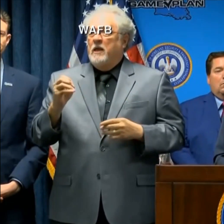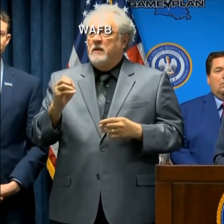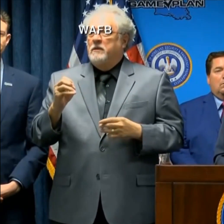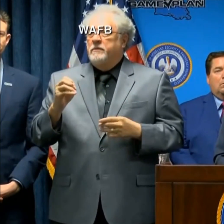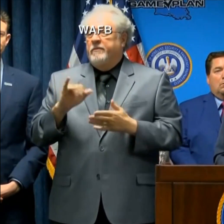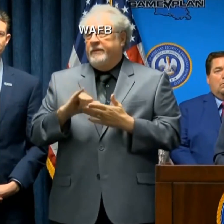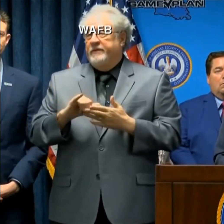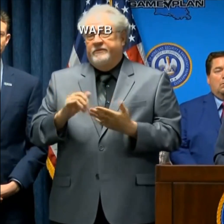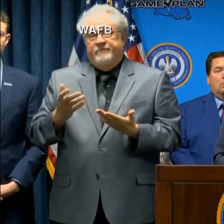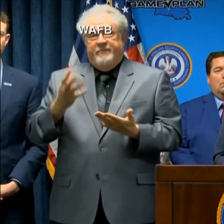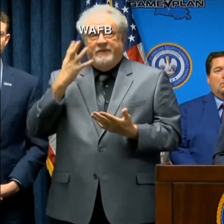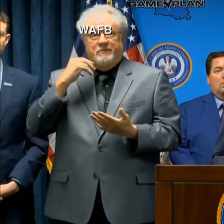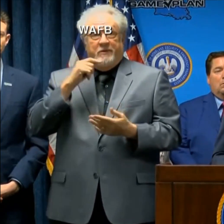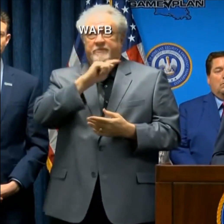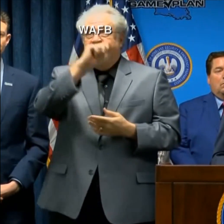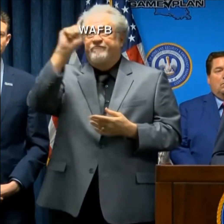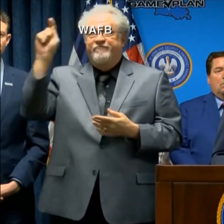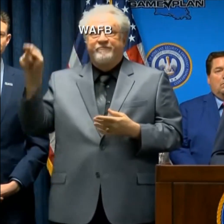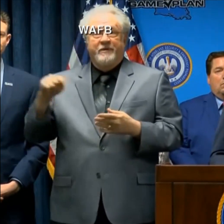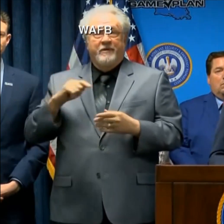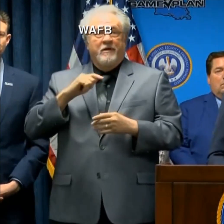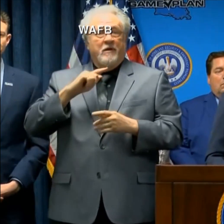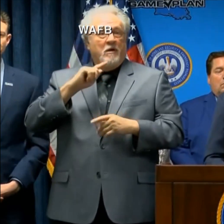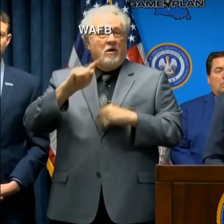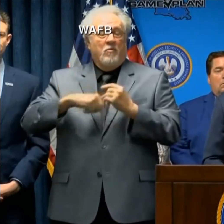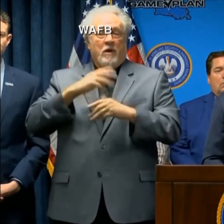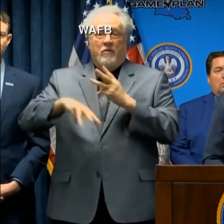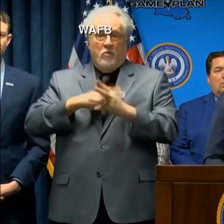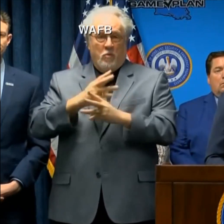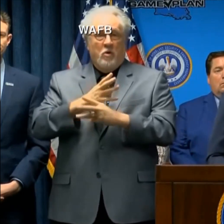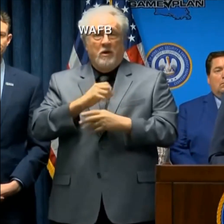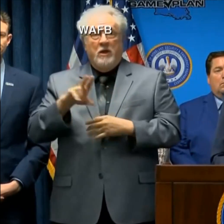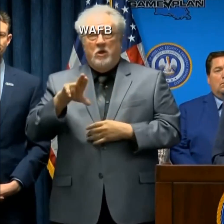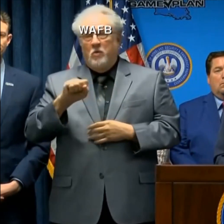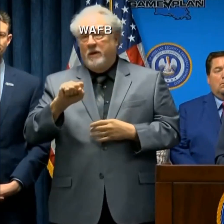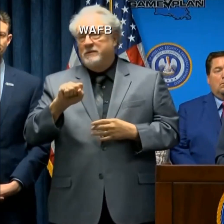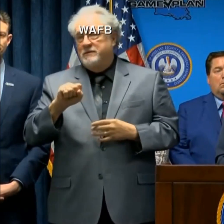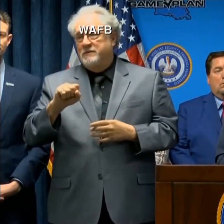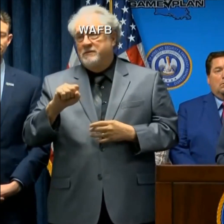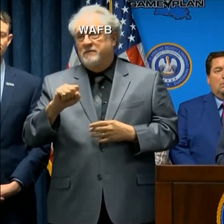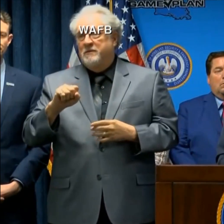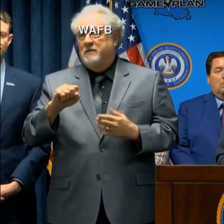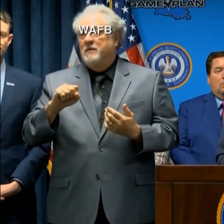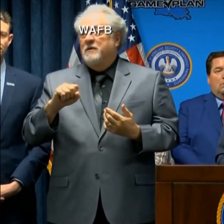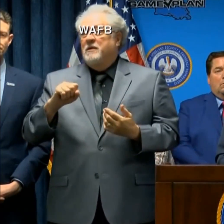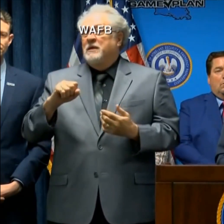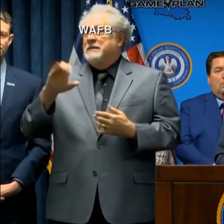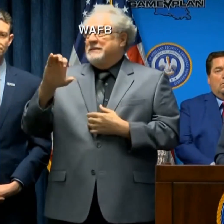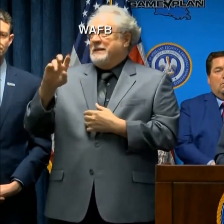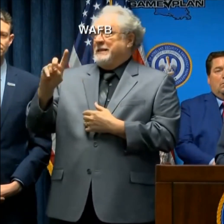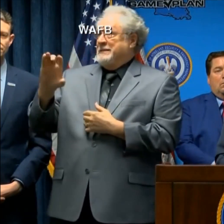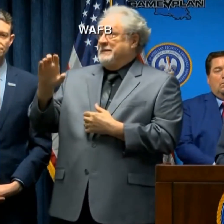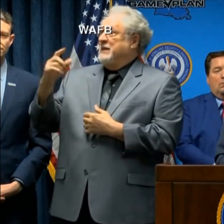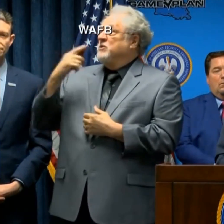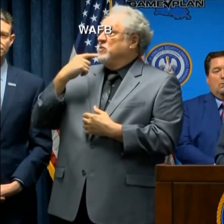the experience elsewhere around the world when in the United States is what we've been told to expect from CDC as well